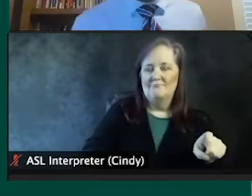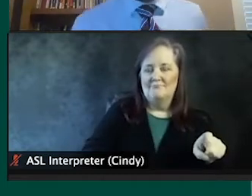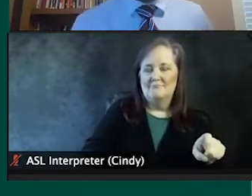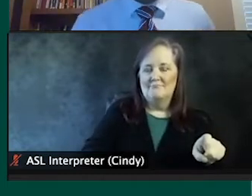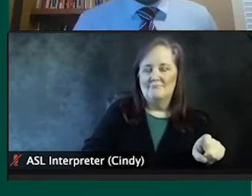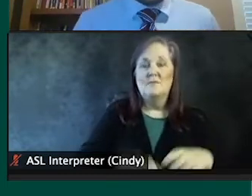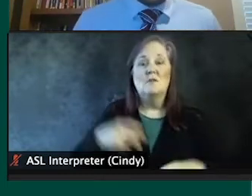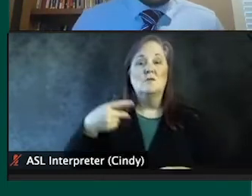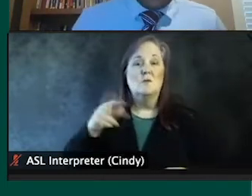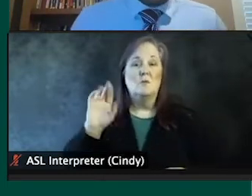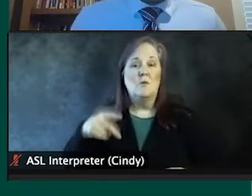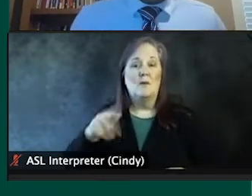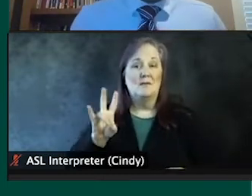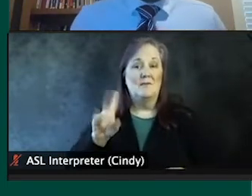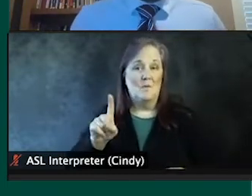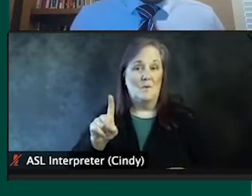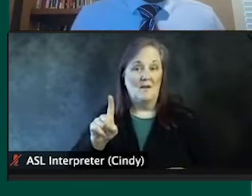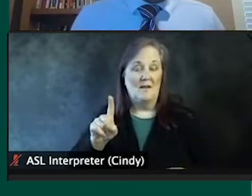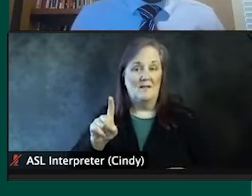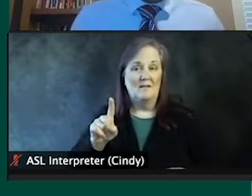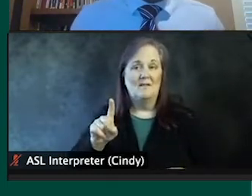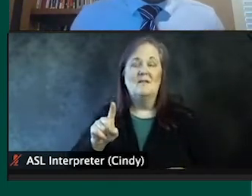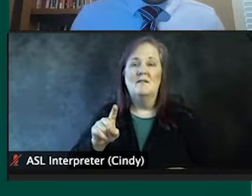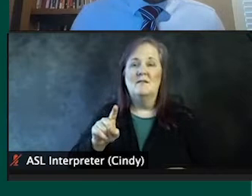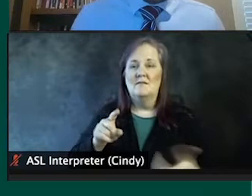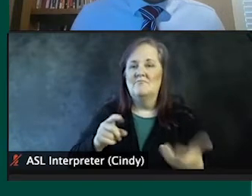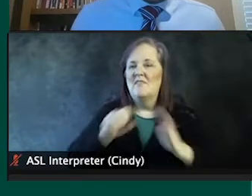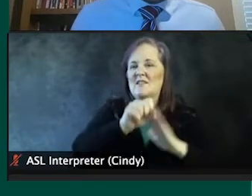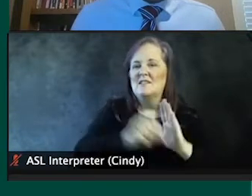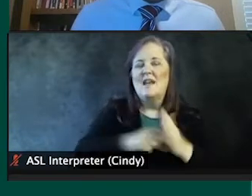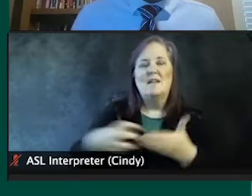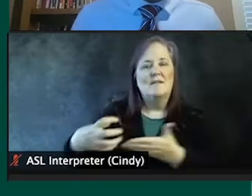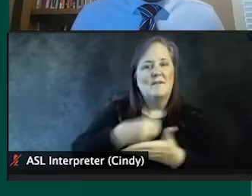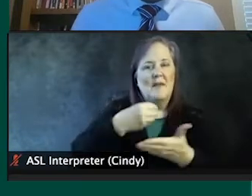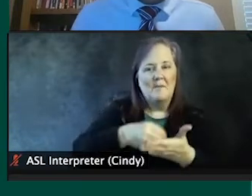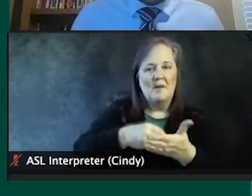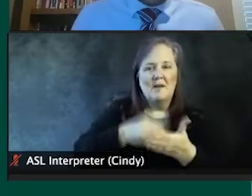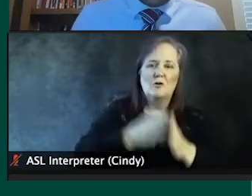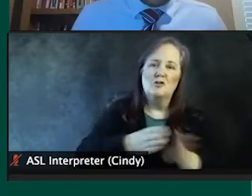And under Prop 71, that was available to the state as general income available for general expenditures.